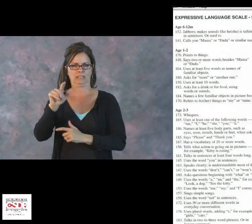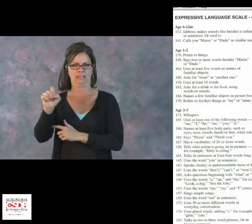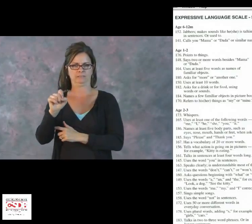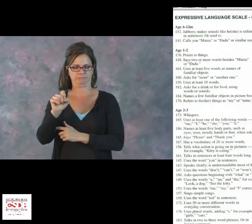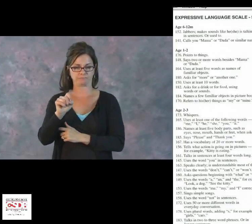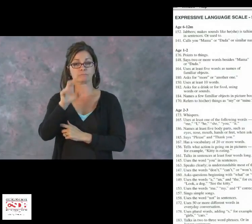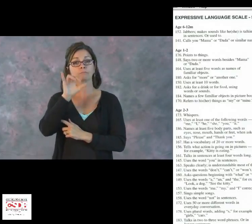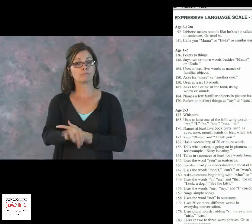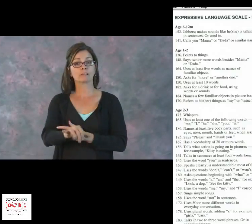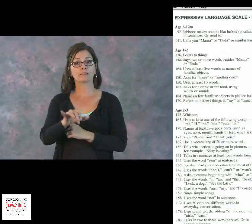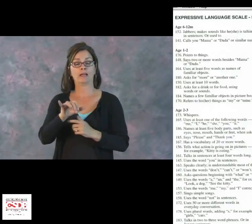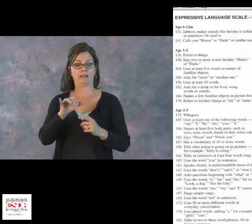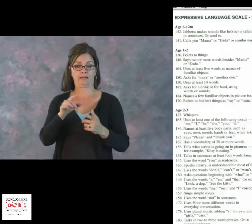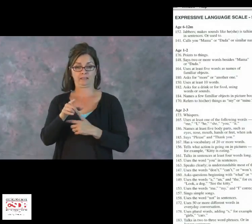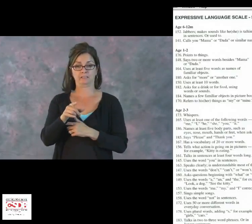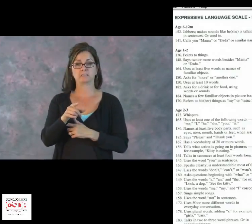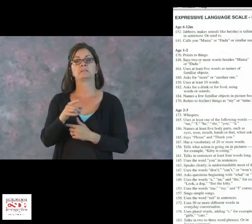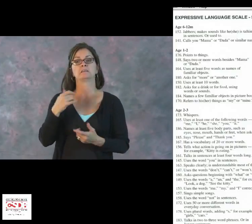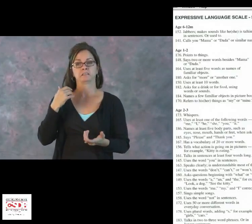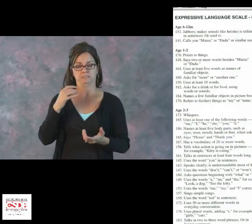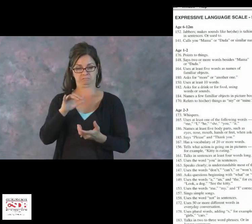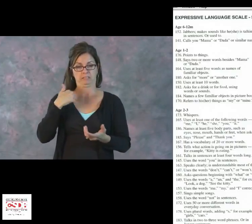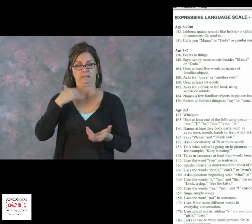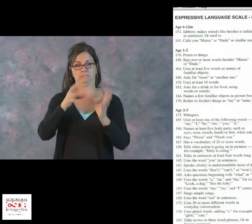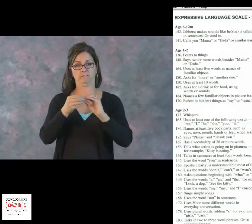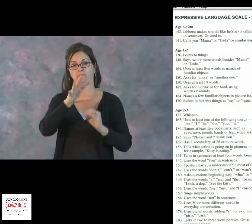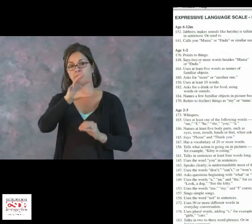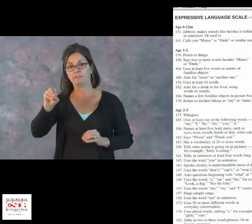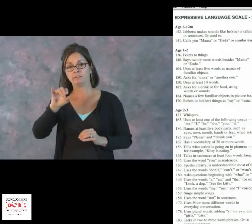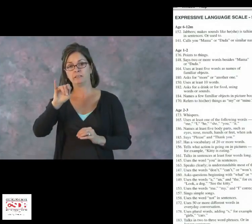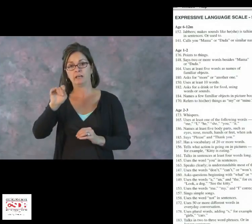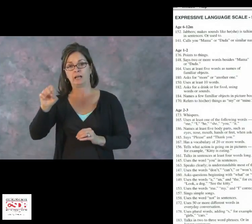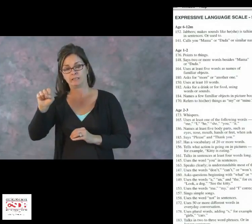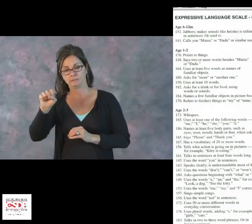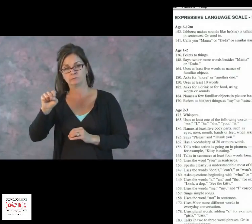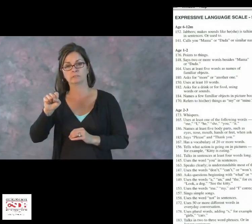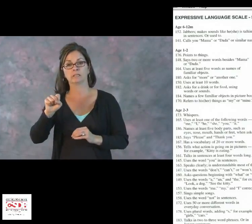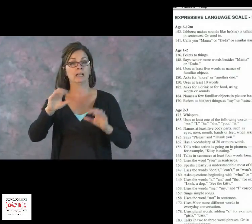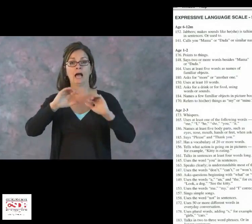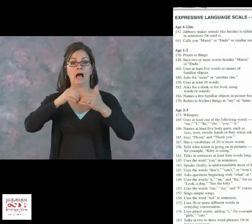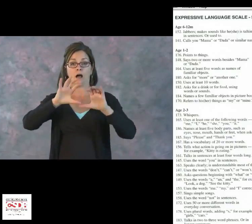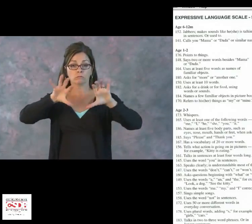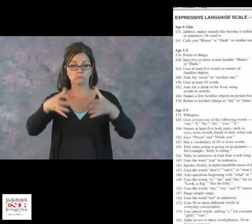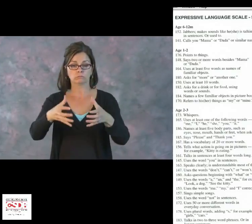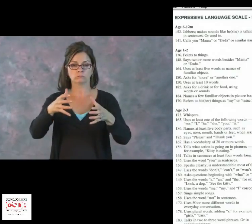It tells us that scale has 50 items to it, and it's chuncked the items based on the age level